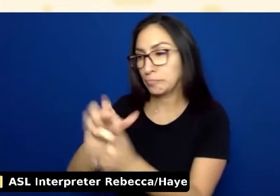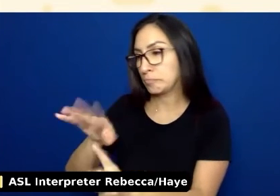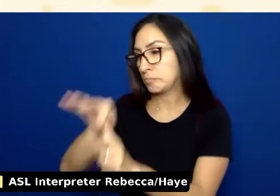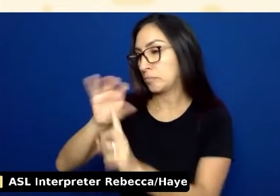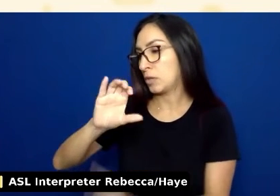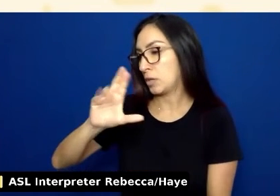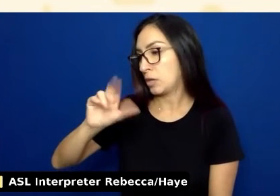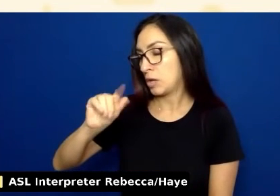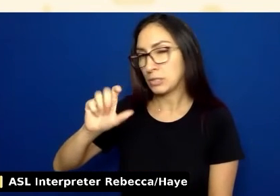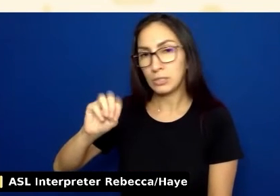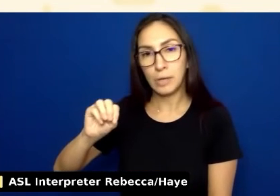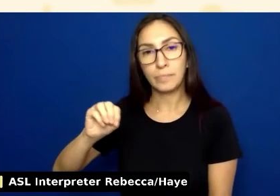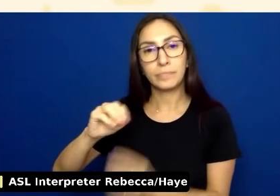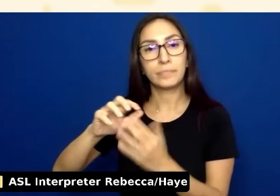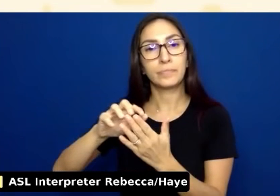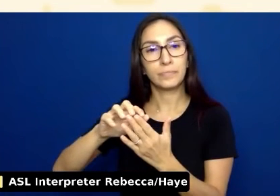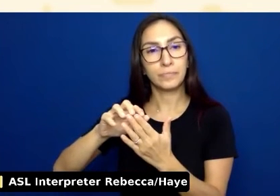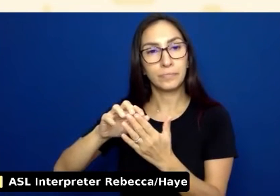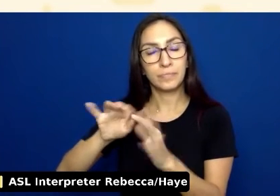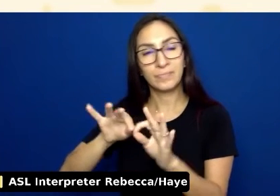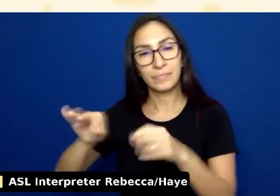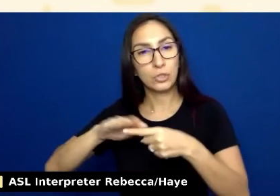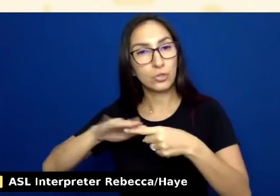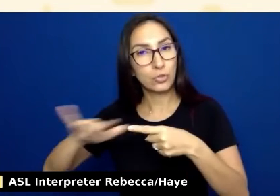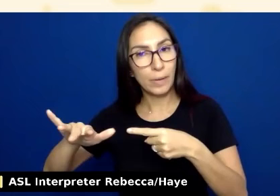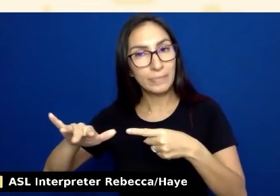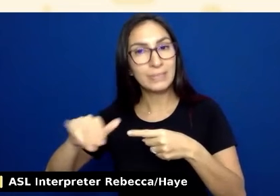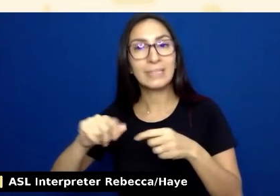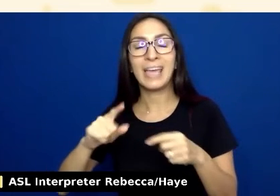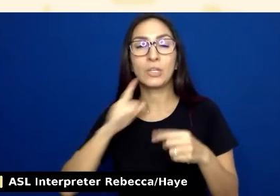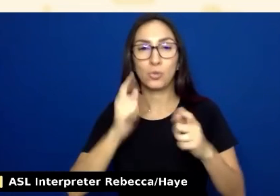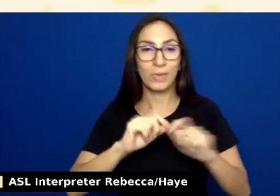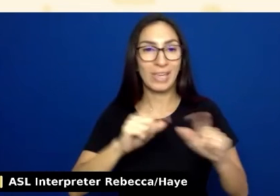And we can then go in and debug further or test further using a keyboard manually.